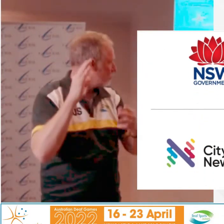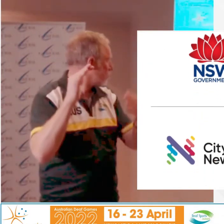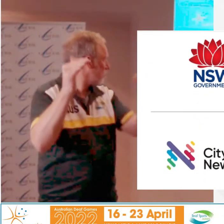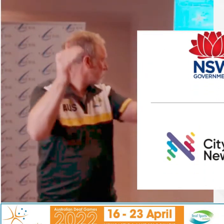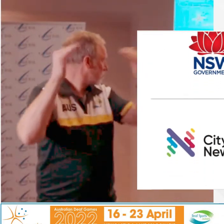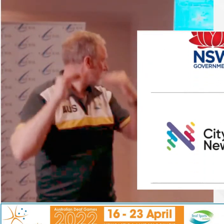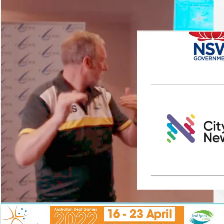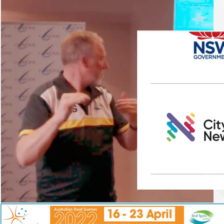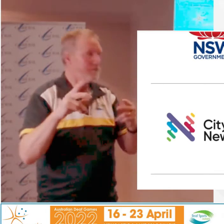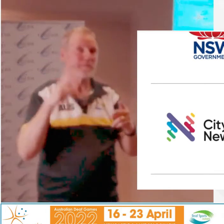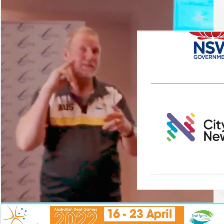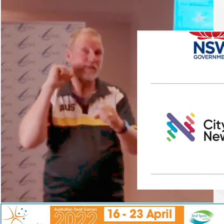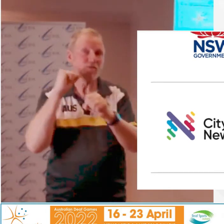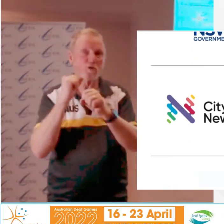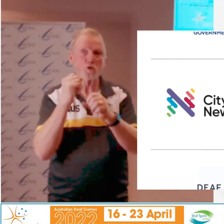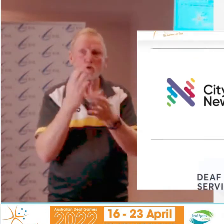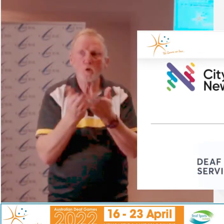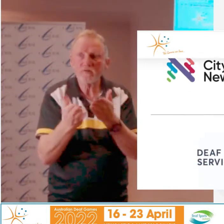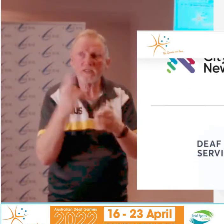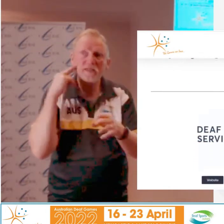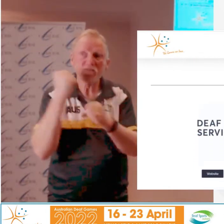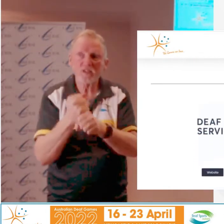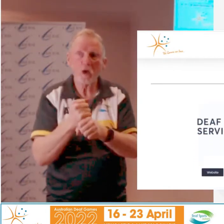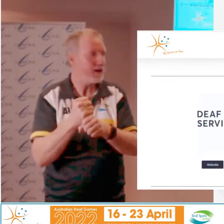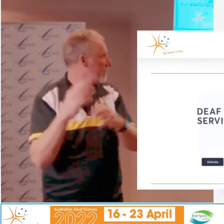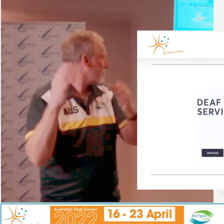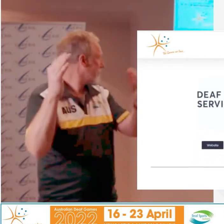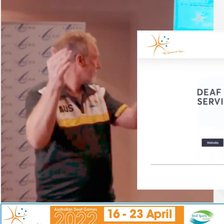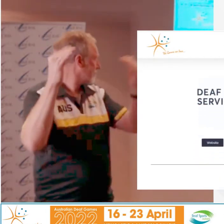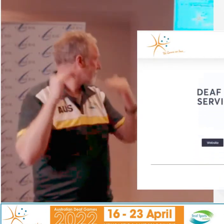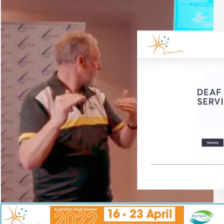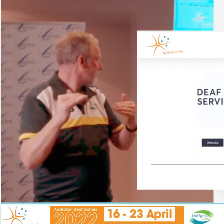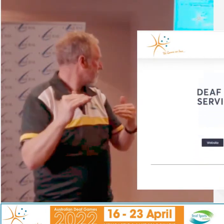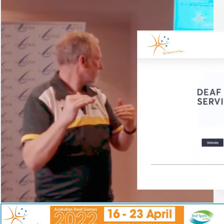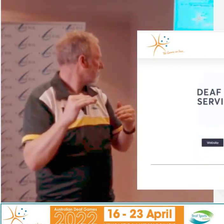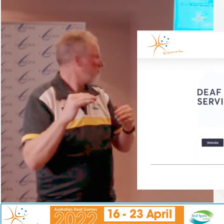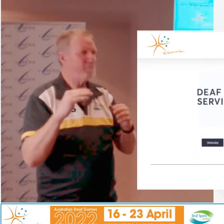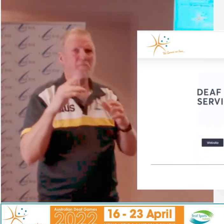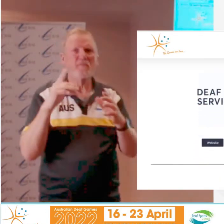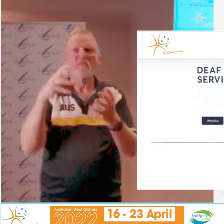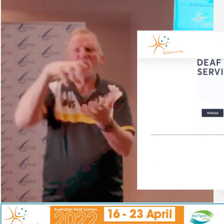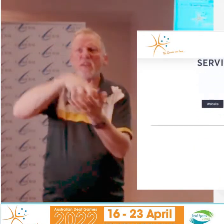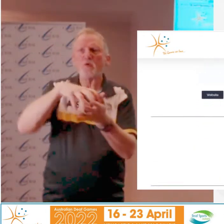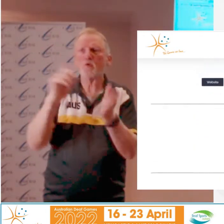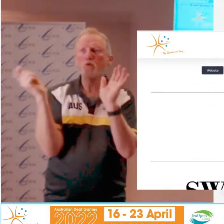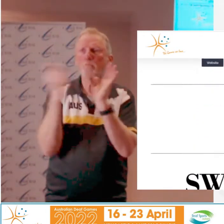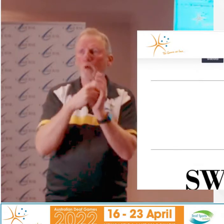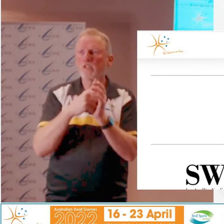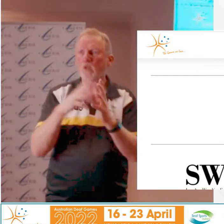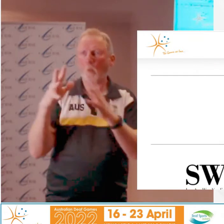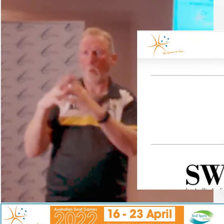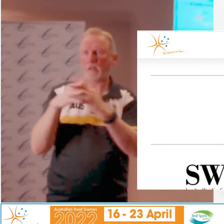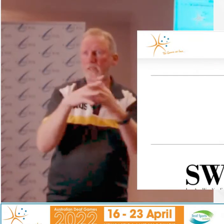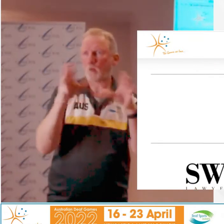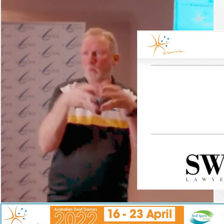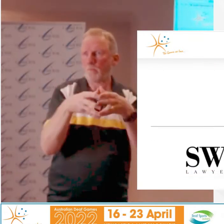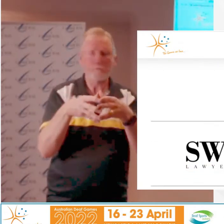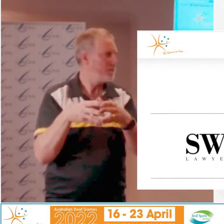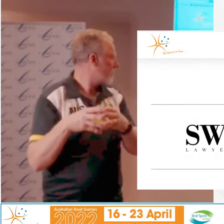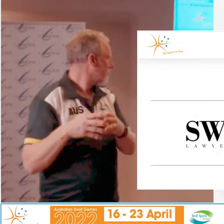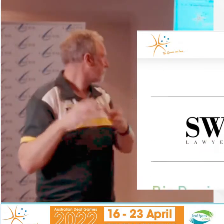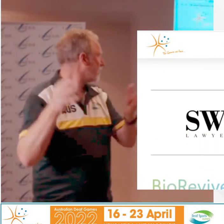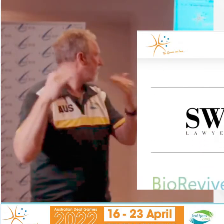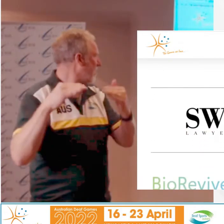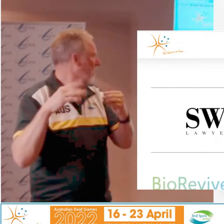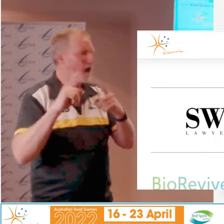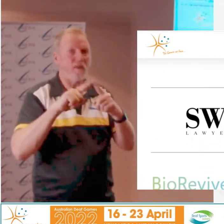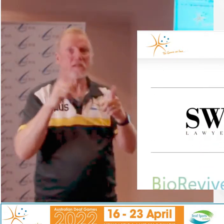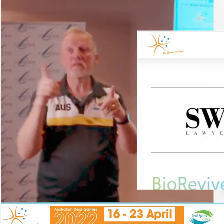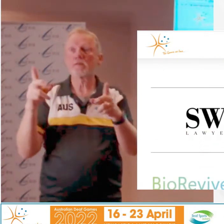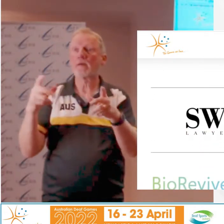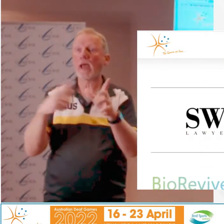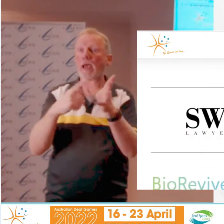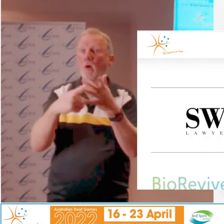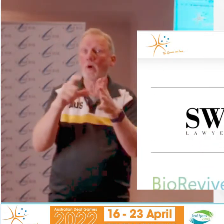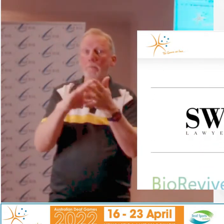both councils Deaf Services Deaf Society West's Group